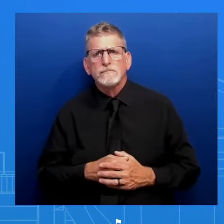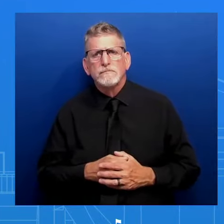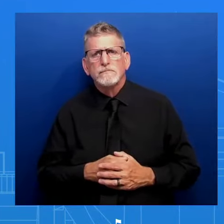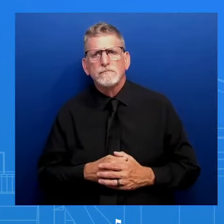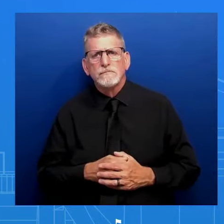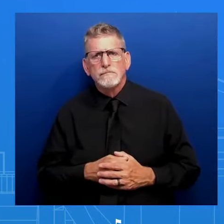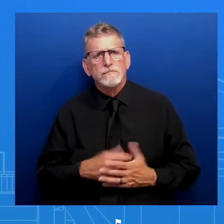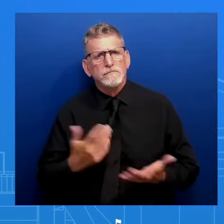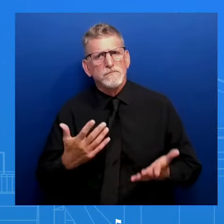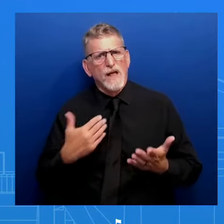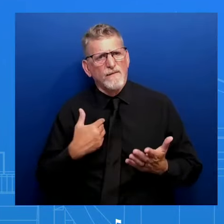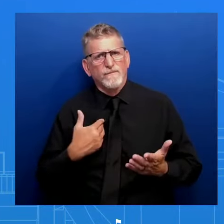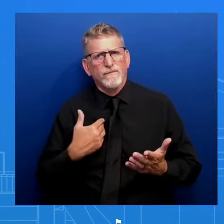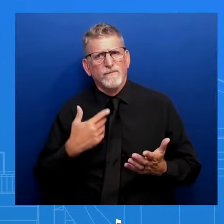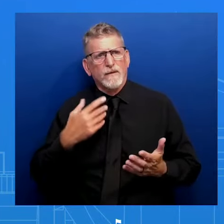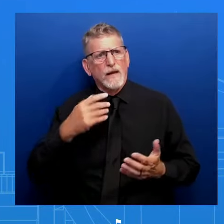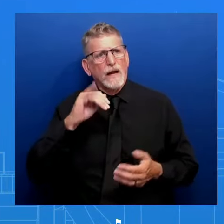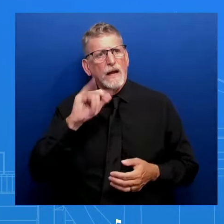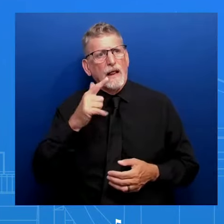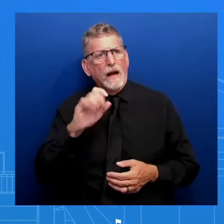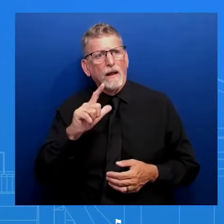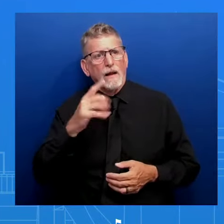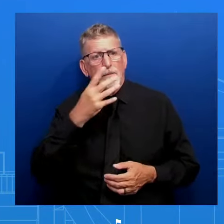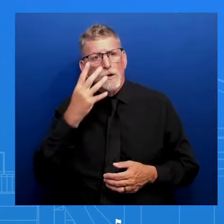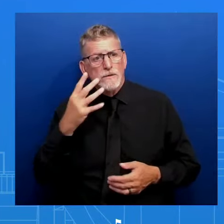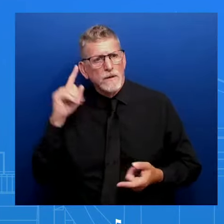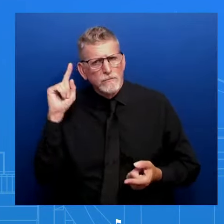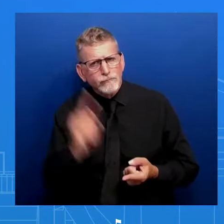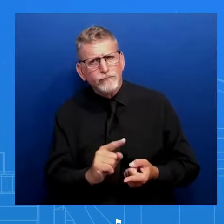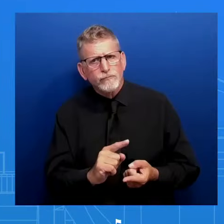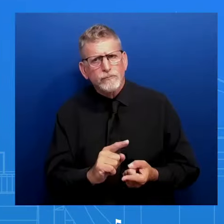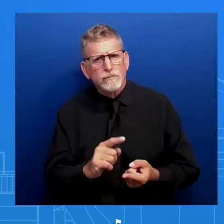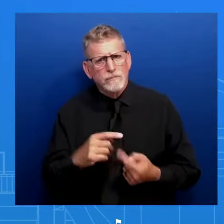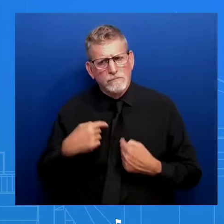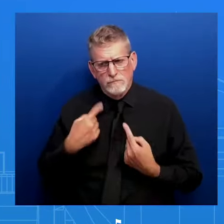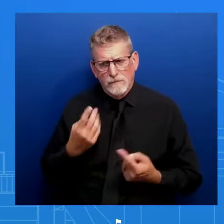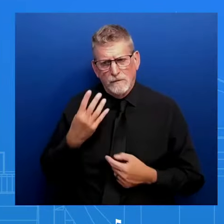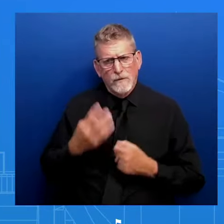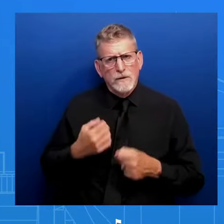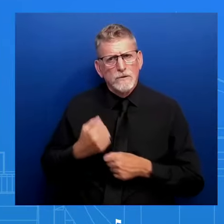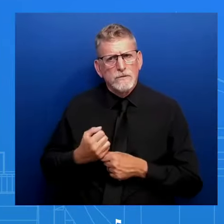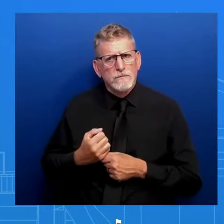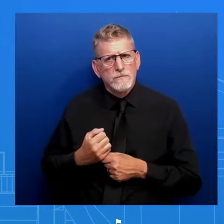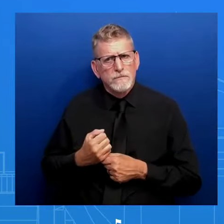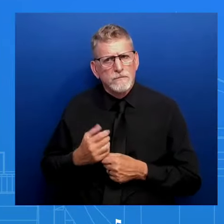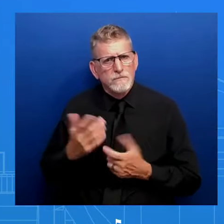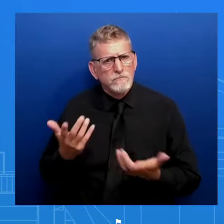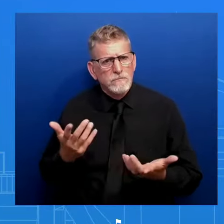So the plan the Pr- -- the President has put forward is working, and that is important. Again, nothing has changed in this.